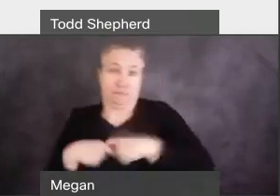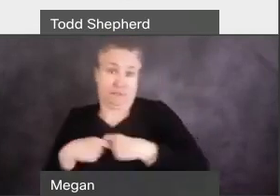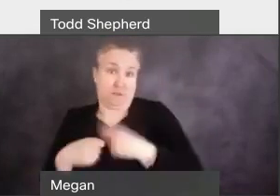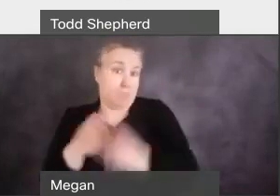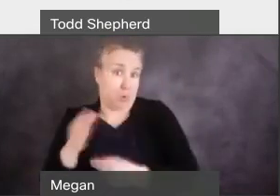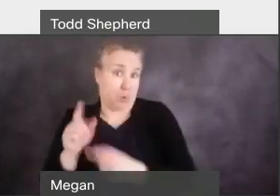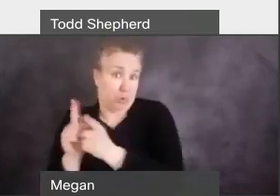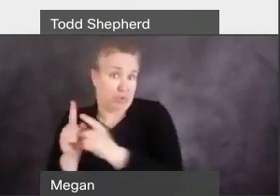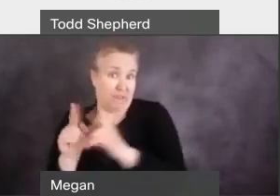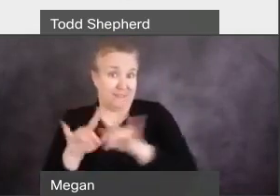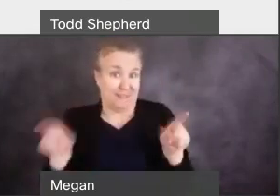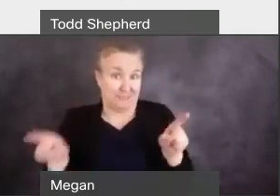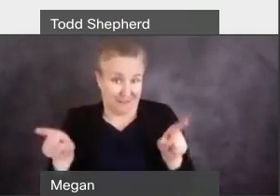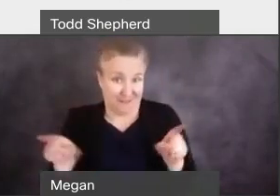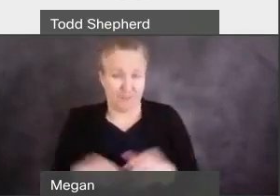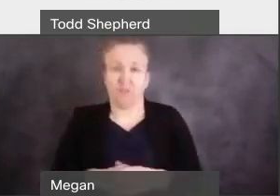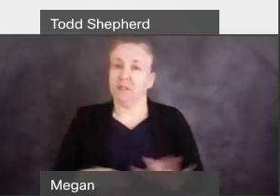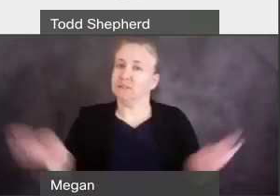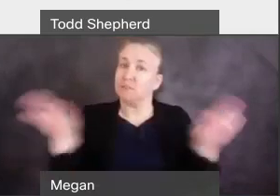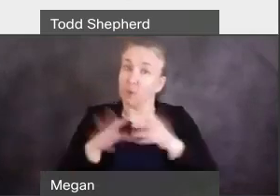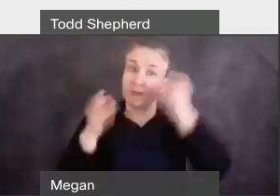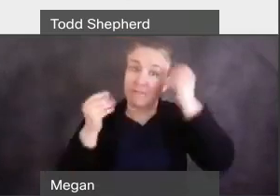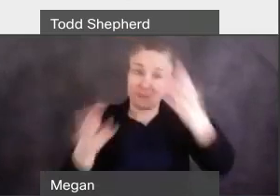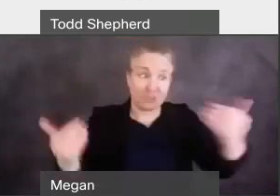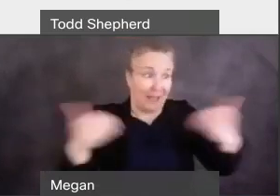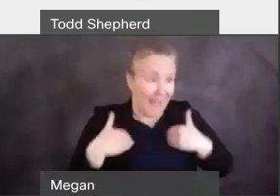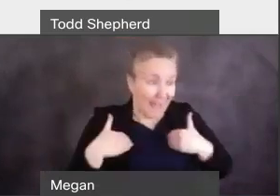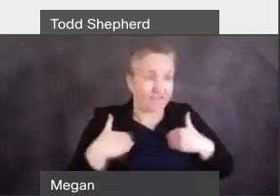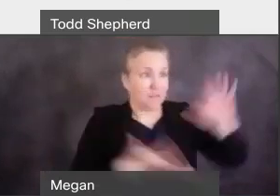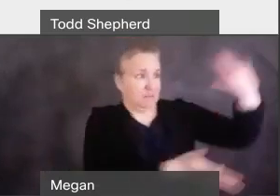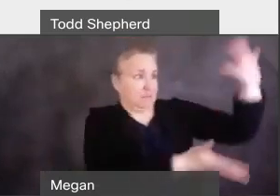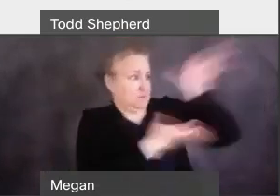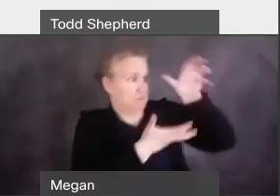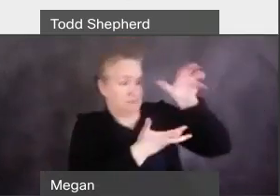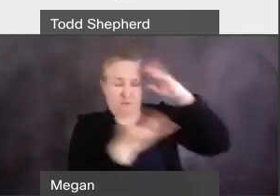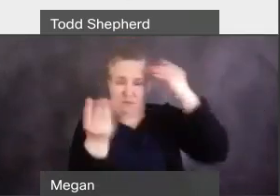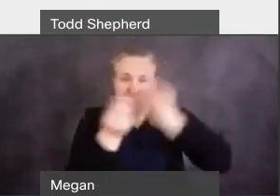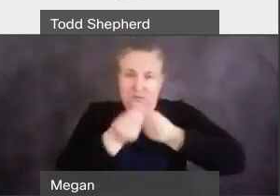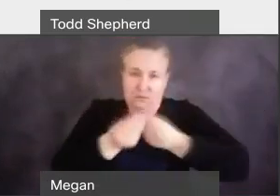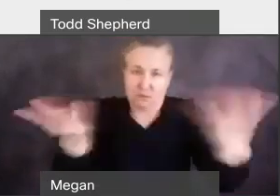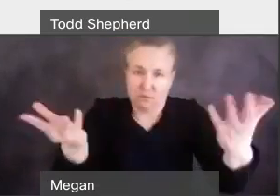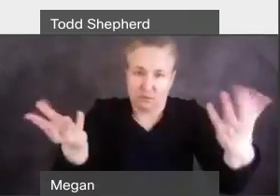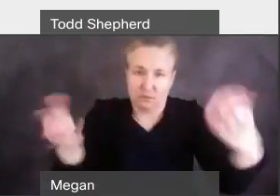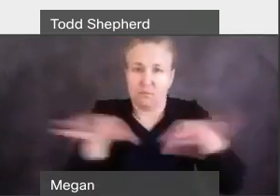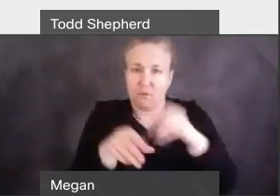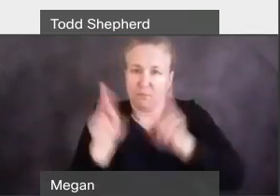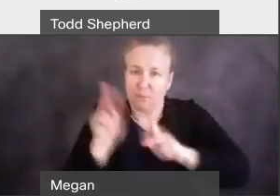are and how we can get the information out to everyone to make sure that they understand what